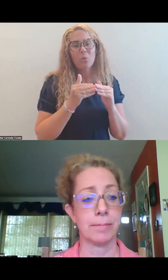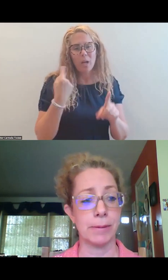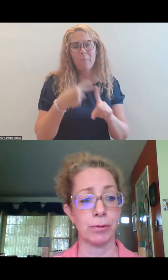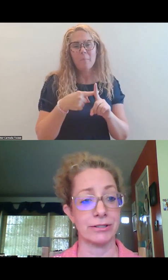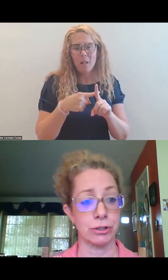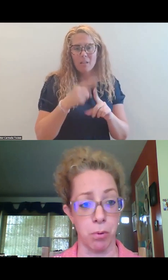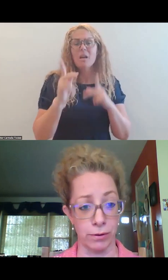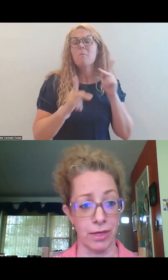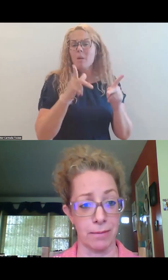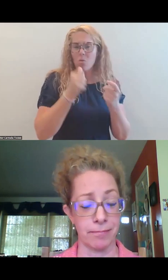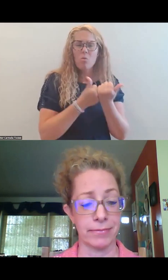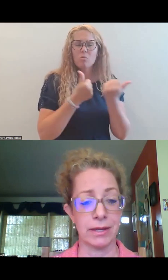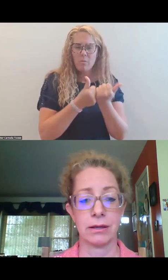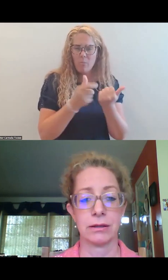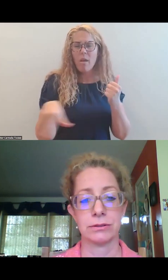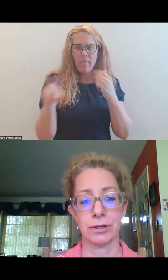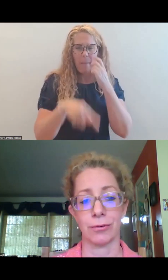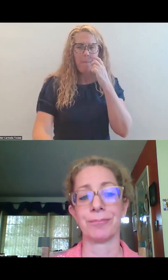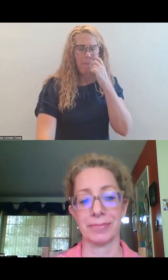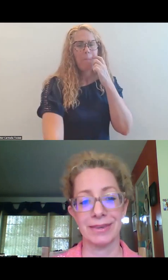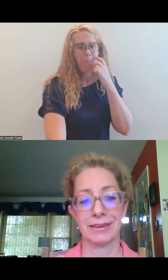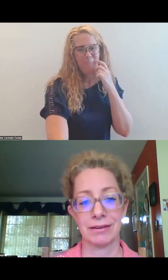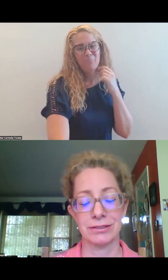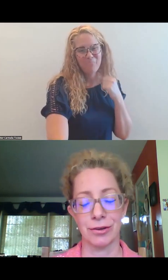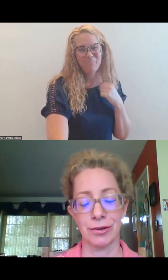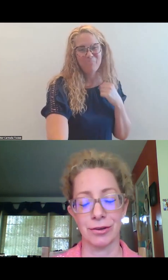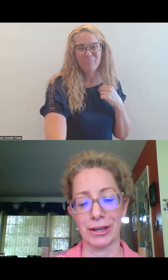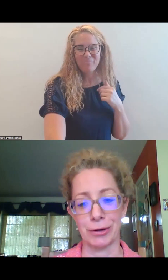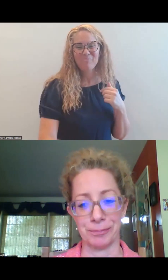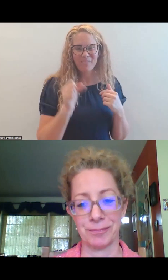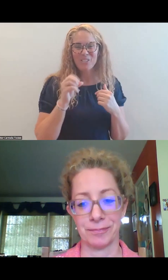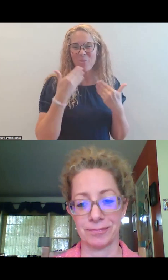SUPPORT THAT SUPPORT THEM. THANK YOU.